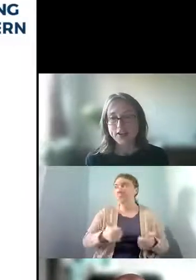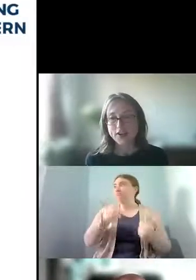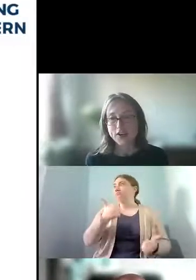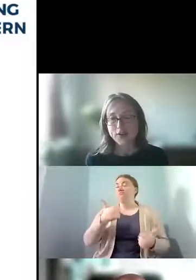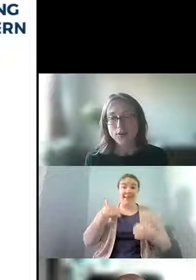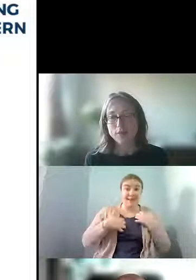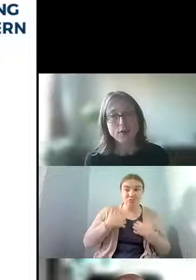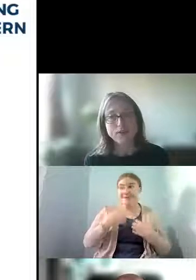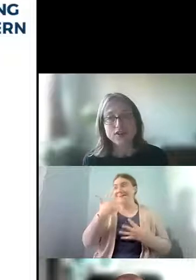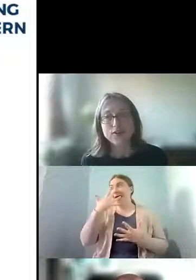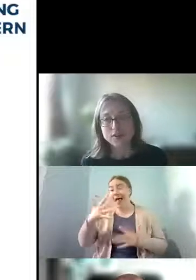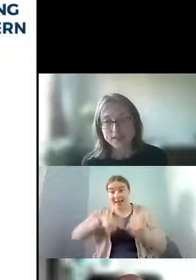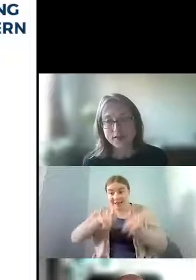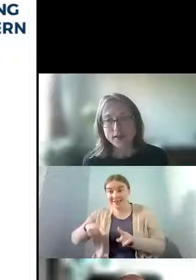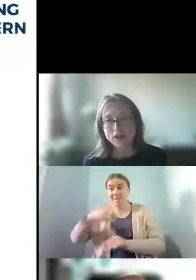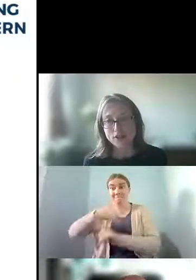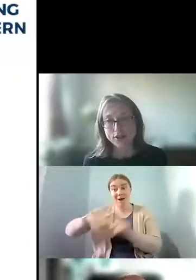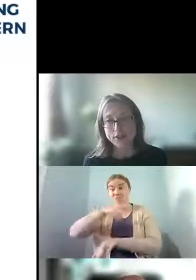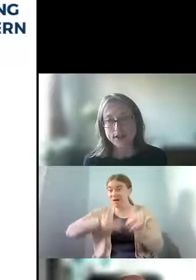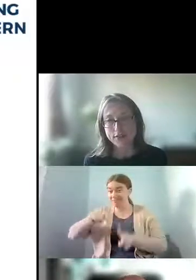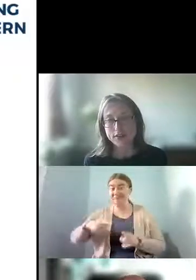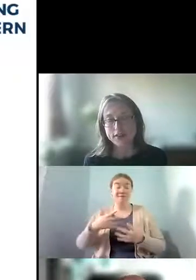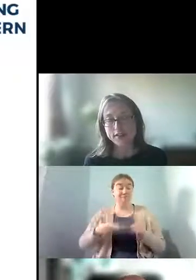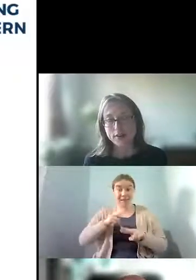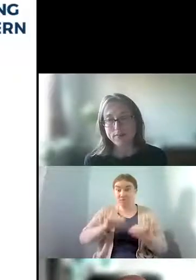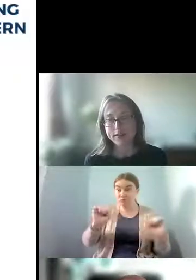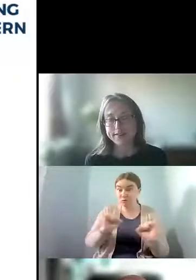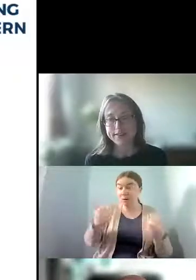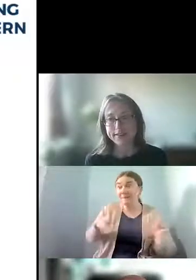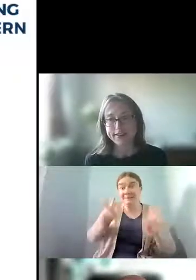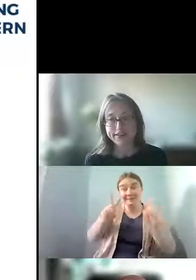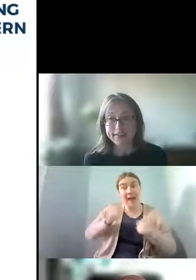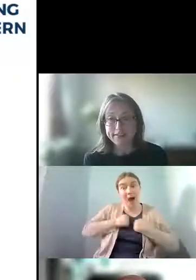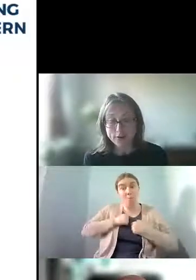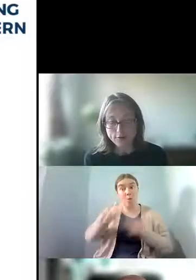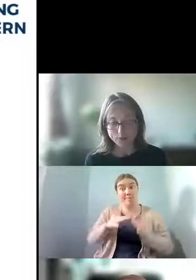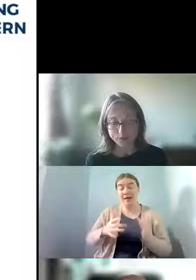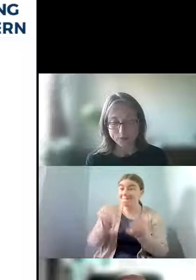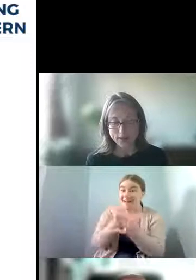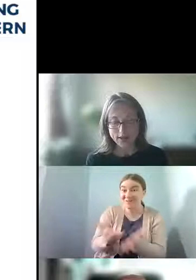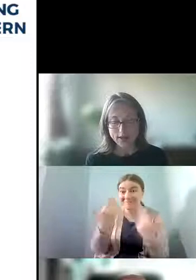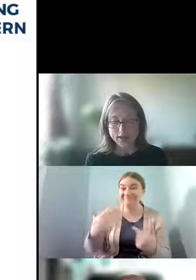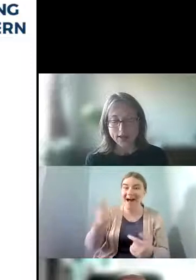so if you haven't done already do make sure you have a look at our website and get involved the